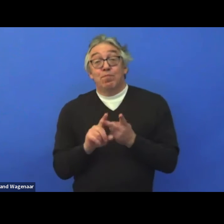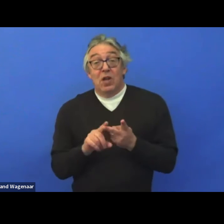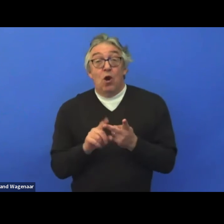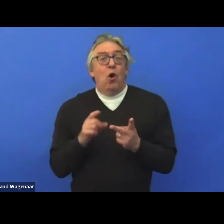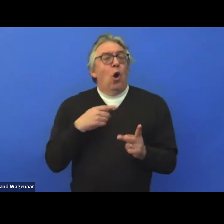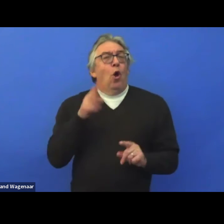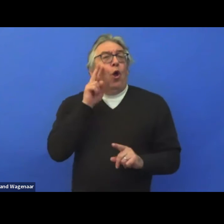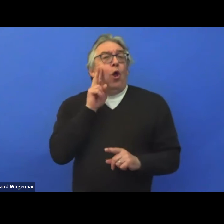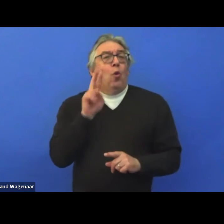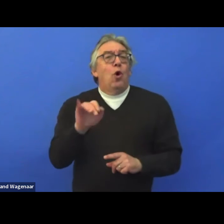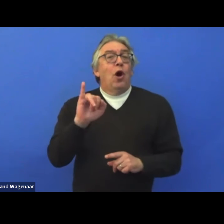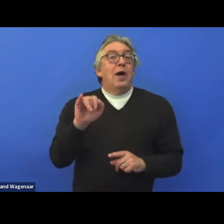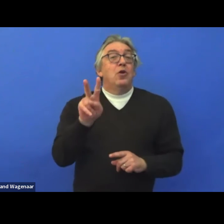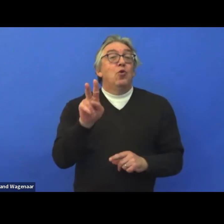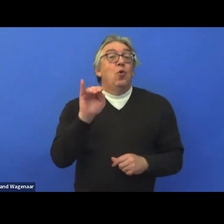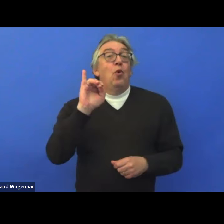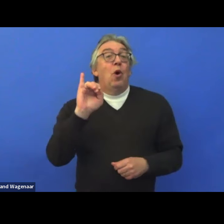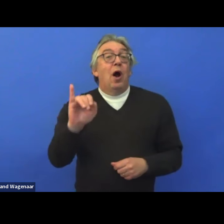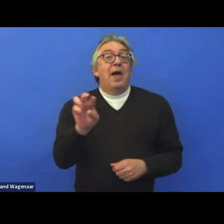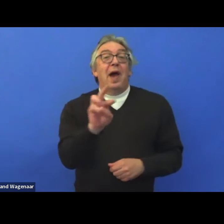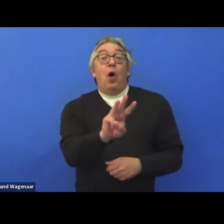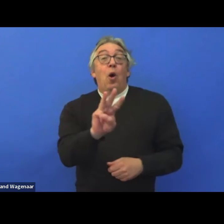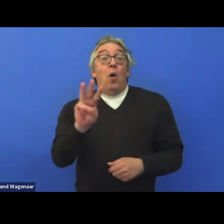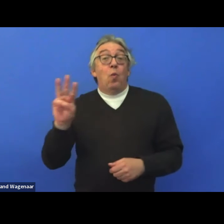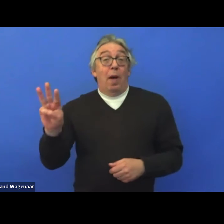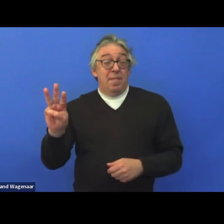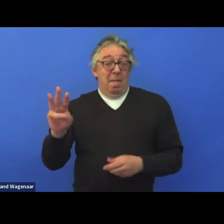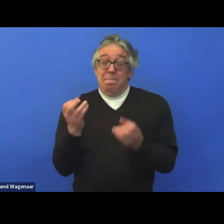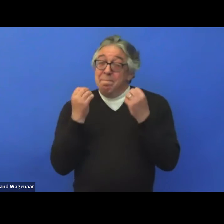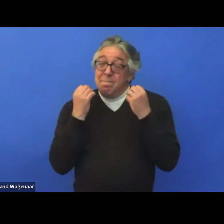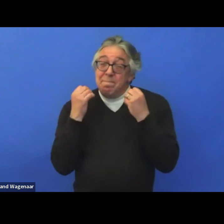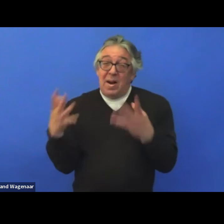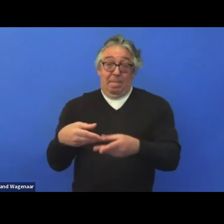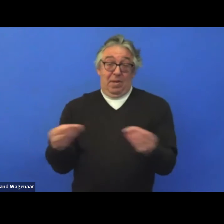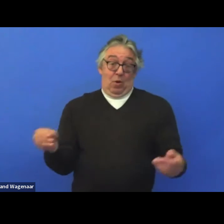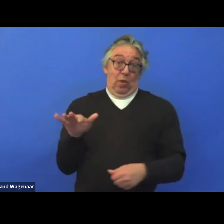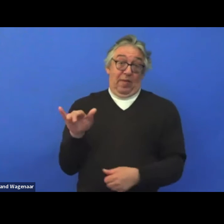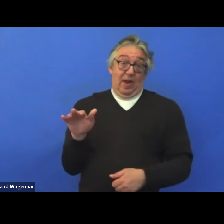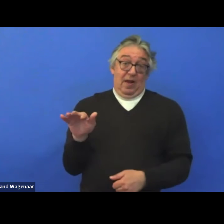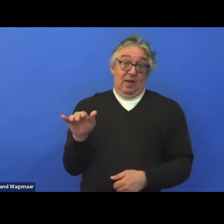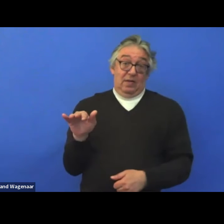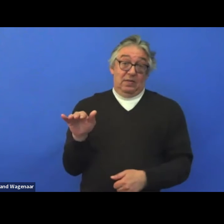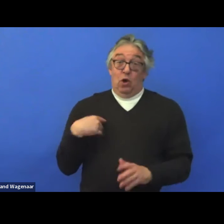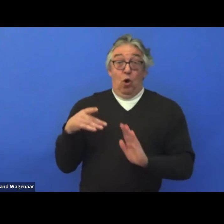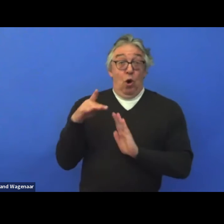which is the resource hub where you'll find a lot of information about the programme, achievements